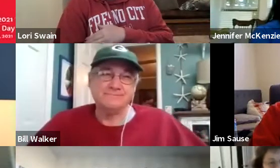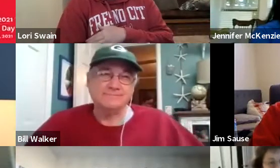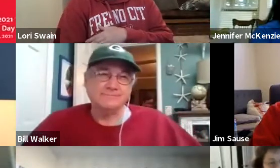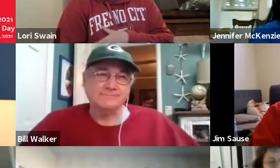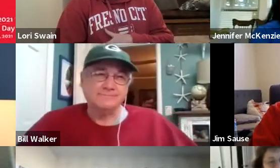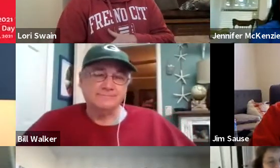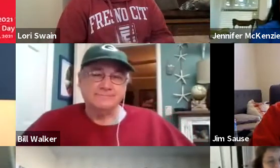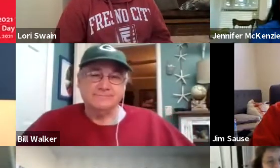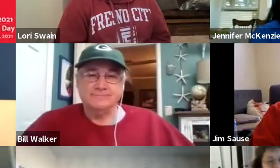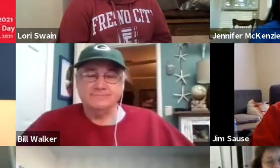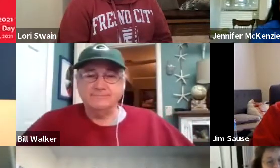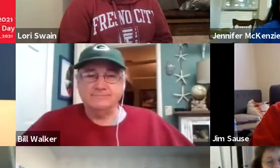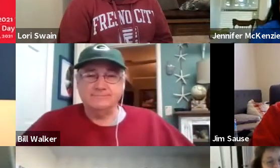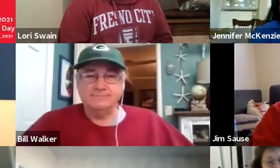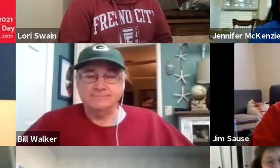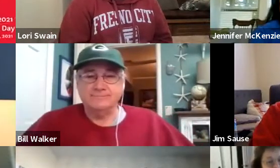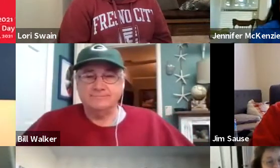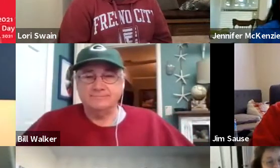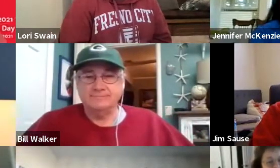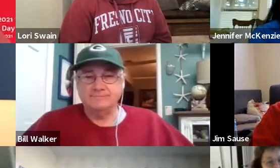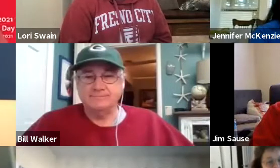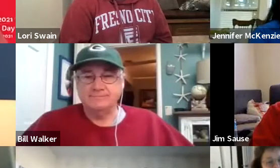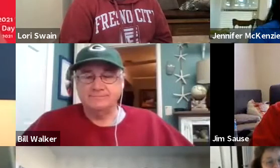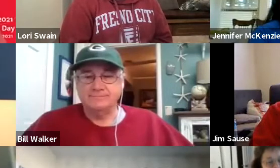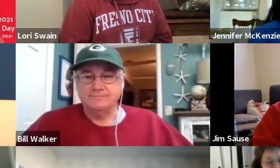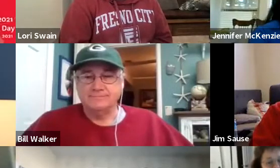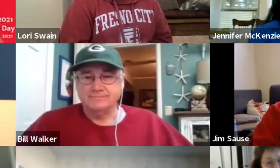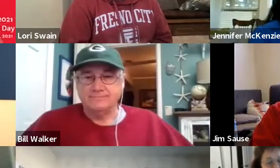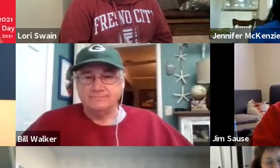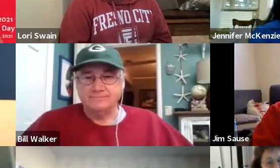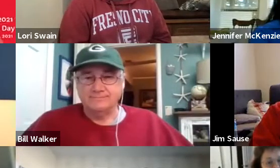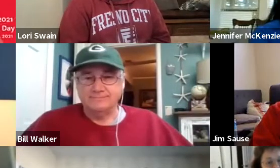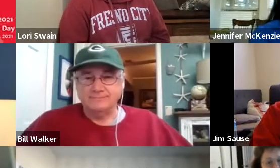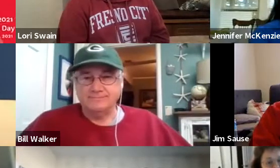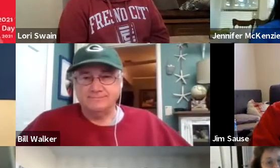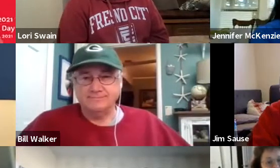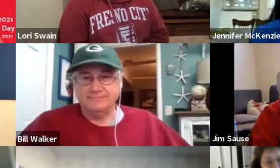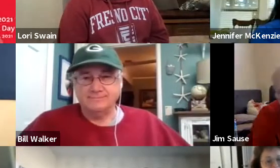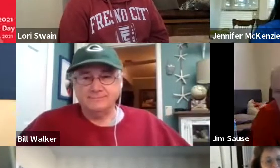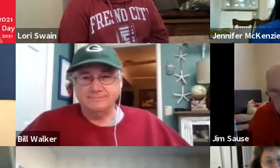the division, I have all of the, you know, cell phone numbers of all of our department chairs. And so sometimes the counselor will